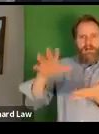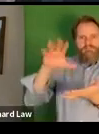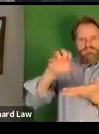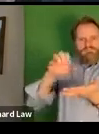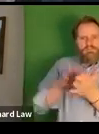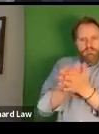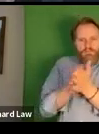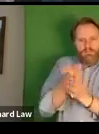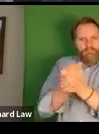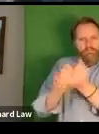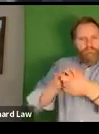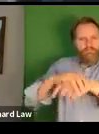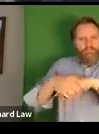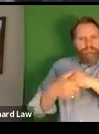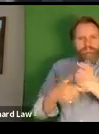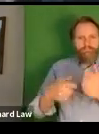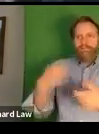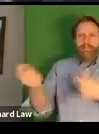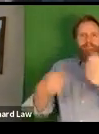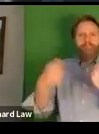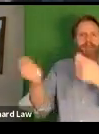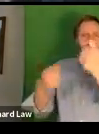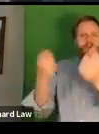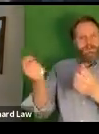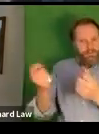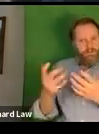given out willy-nilly that they are there all the time